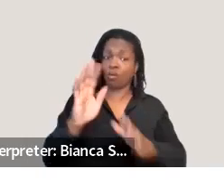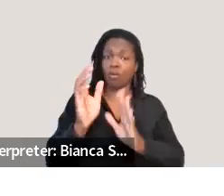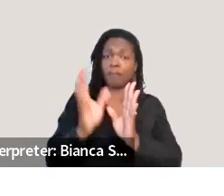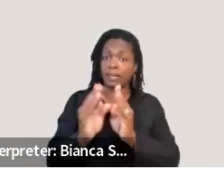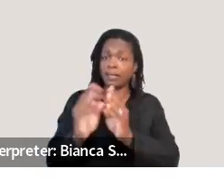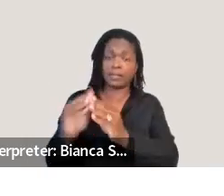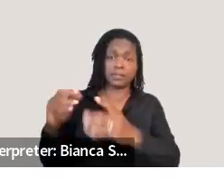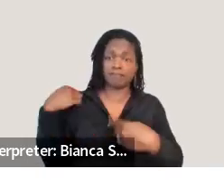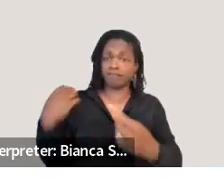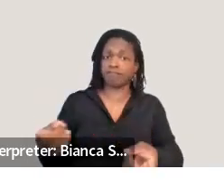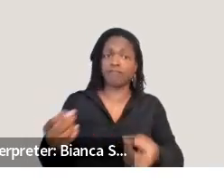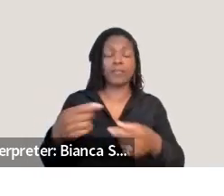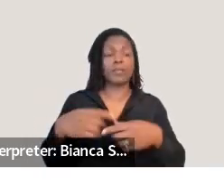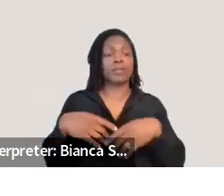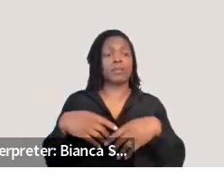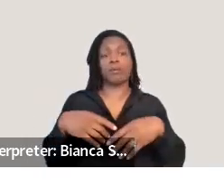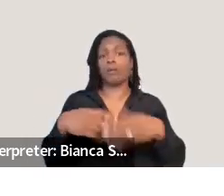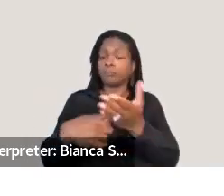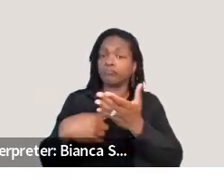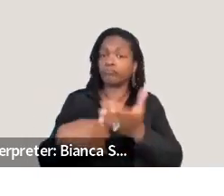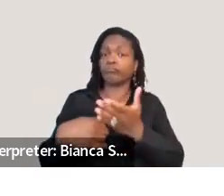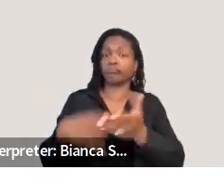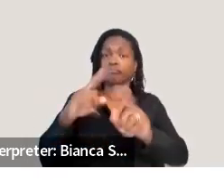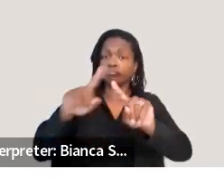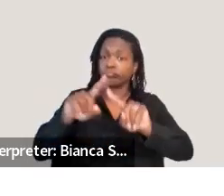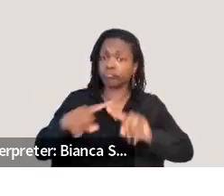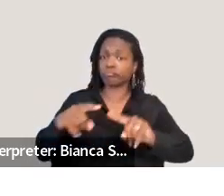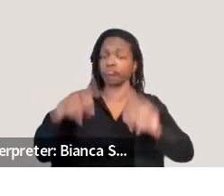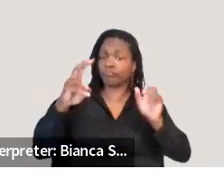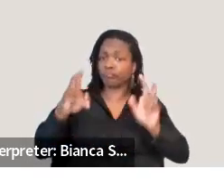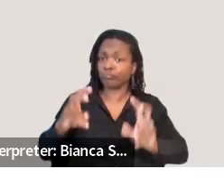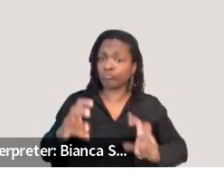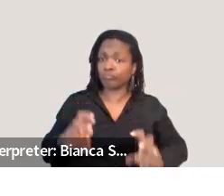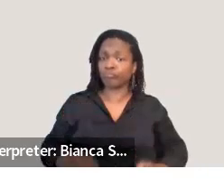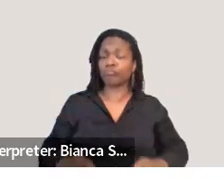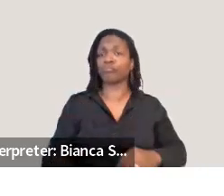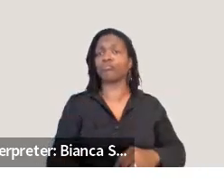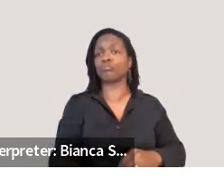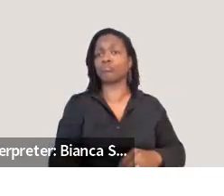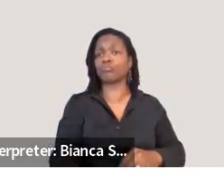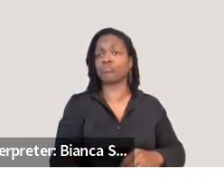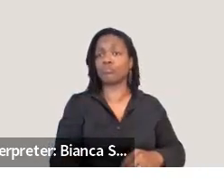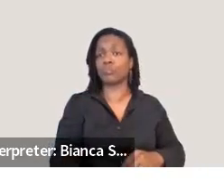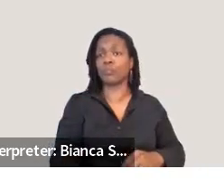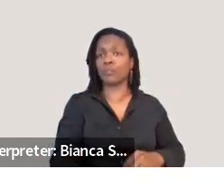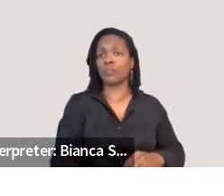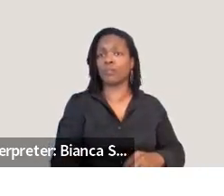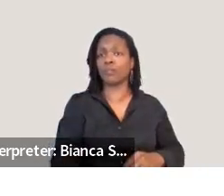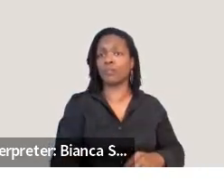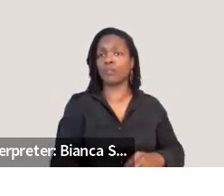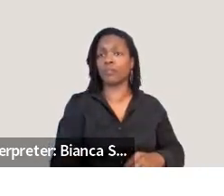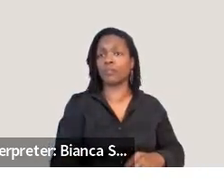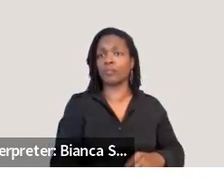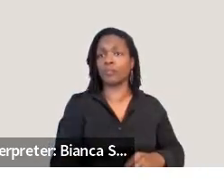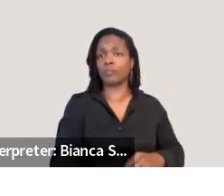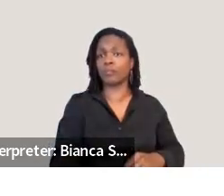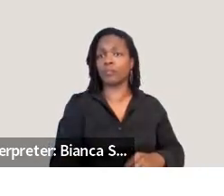Just talking about different things. You'll see some of the things that we discussed in, the items that we developed in those meetings a little bit later.